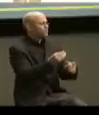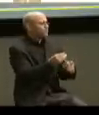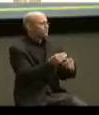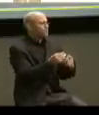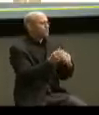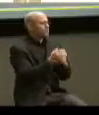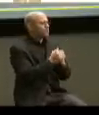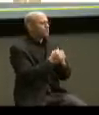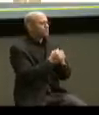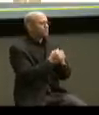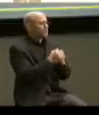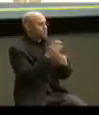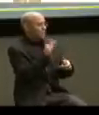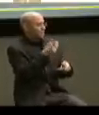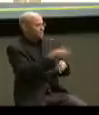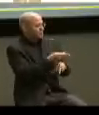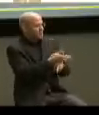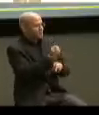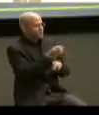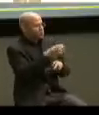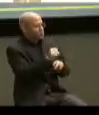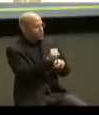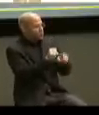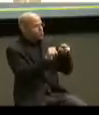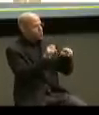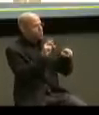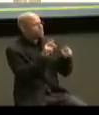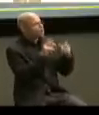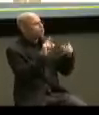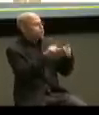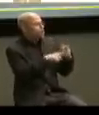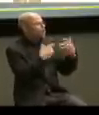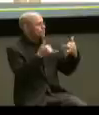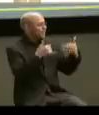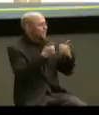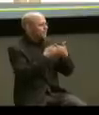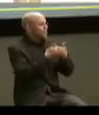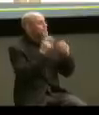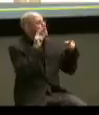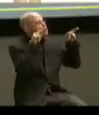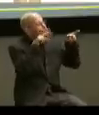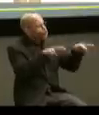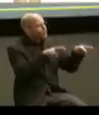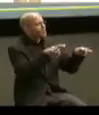IF YOU'RE NOT KEEPING SCORE, YOU'RE NOT PLAYING THE GAME. LOOKING AT GREENHOUSE GAS EMISSIONS IN THE SUPPLY CHAIN IS